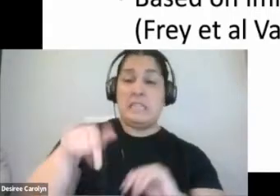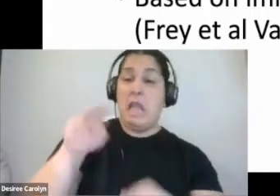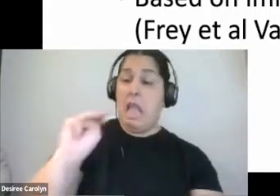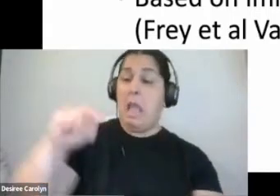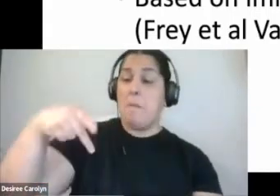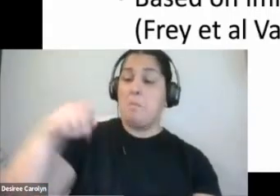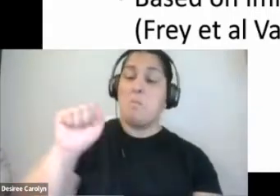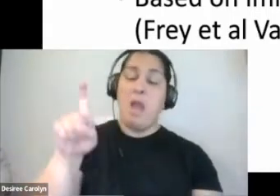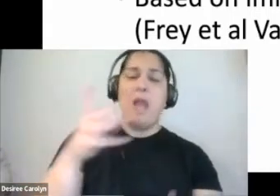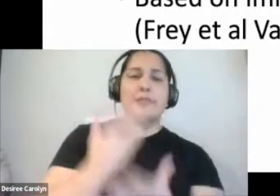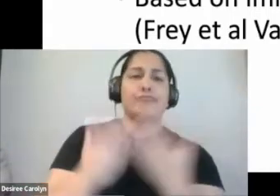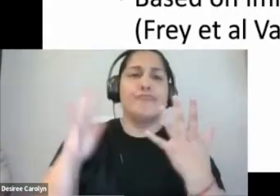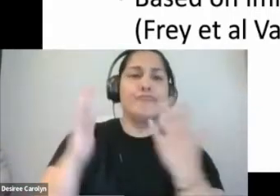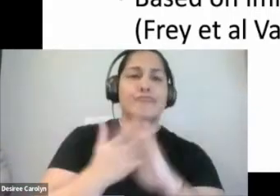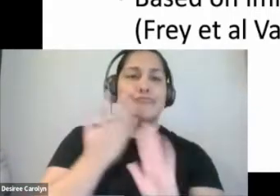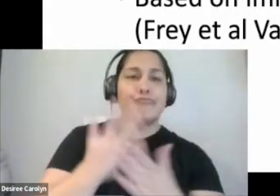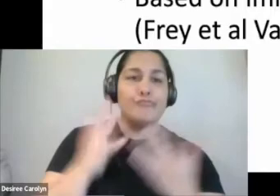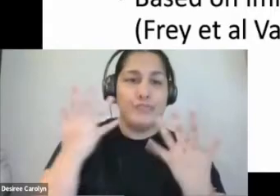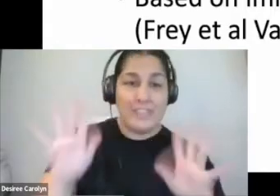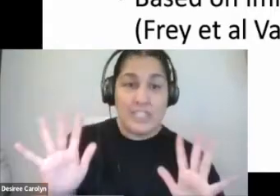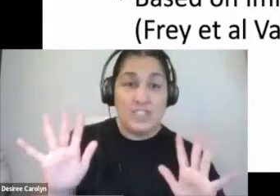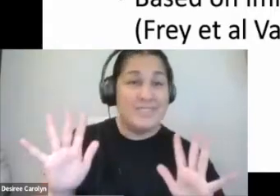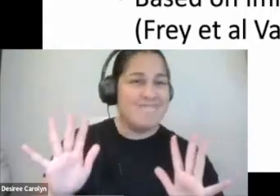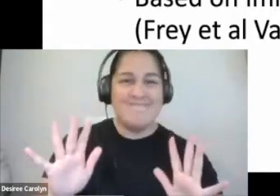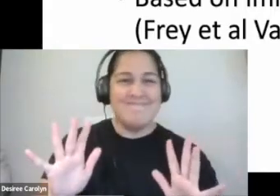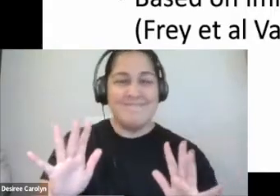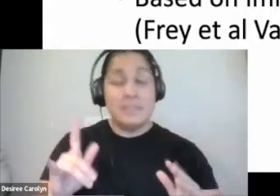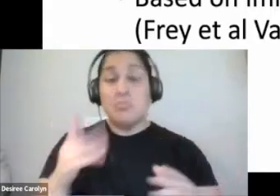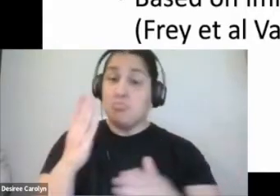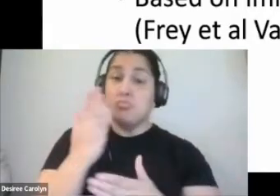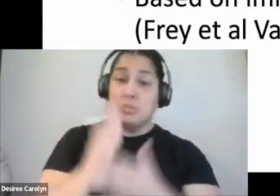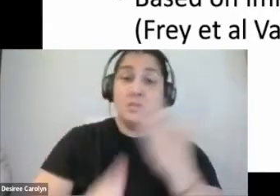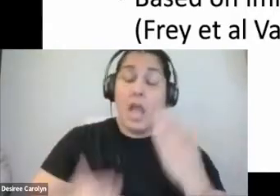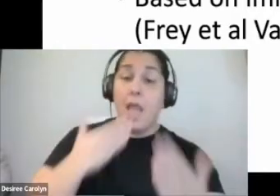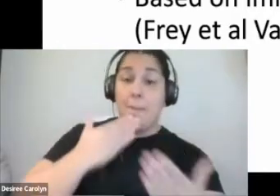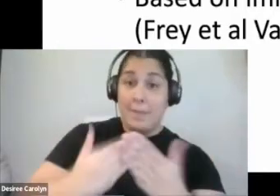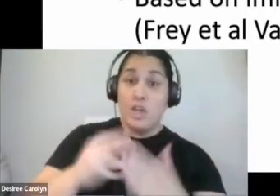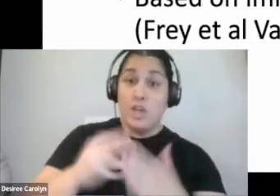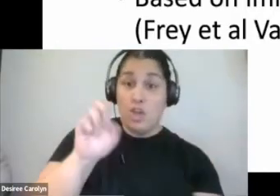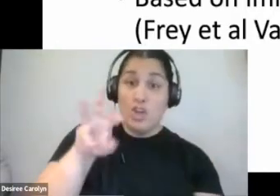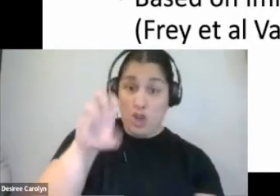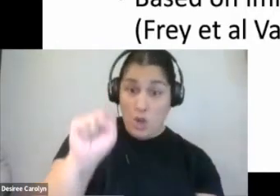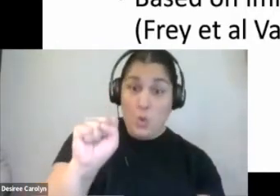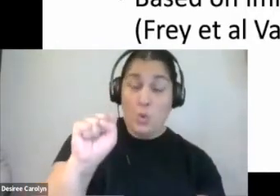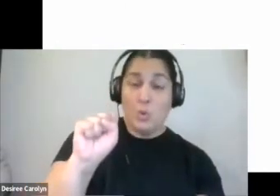news in the last couple of weeks where it seems like the curve has peaked and is trending down.